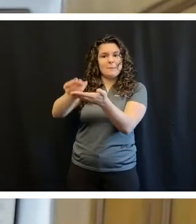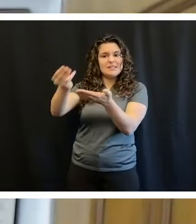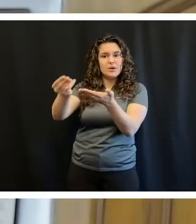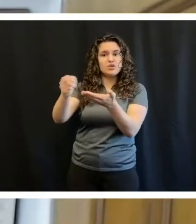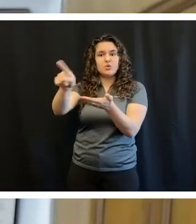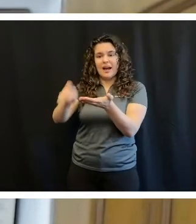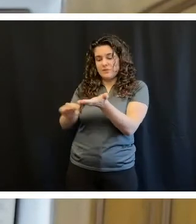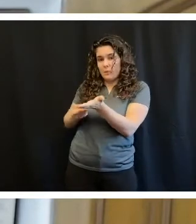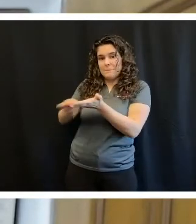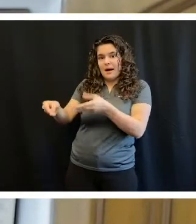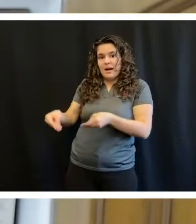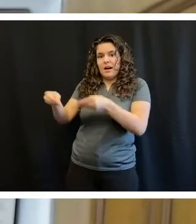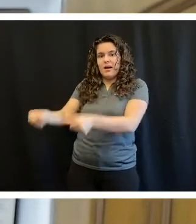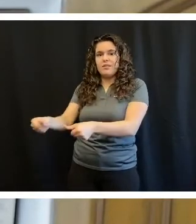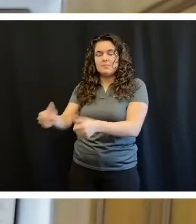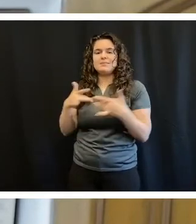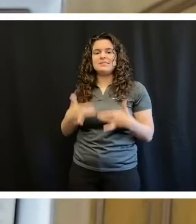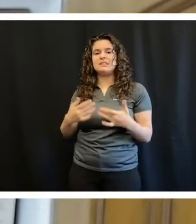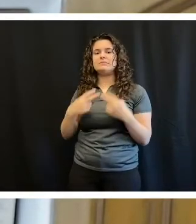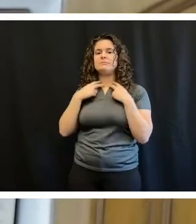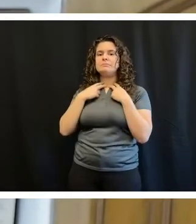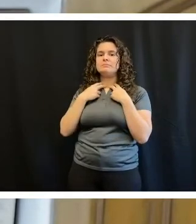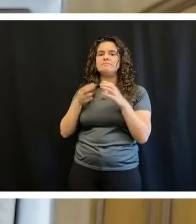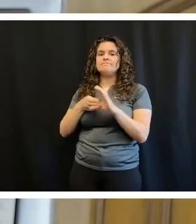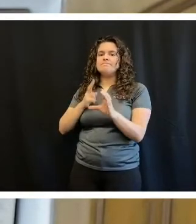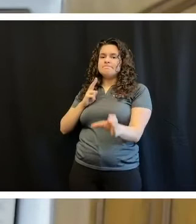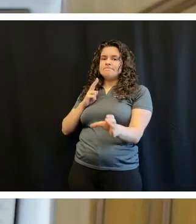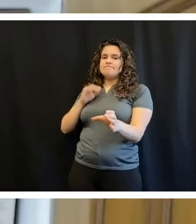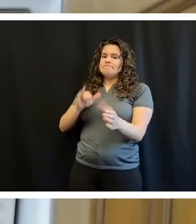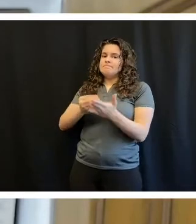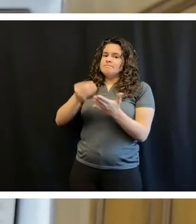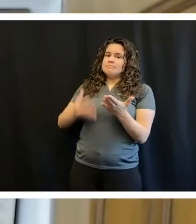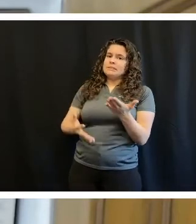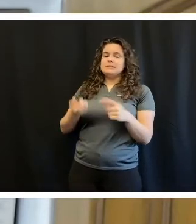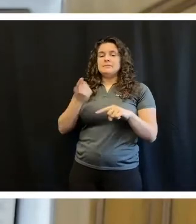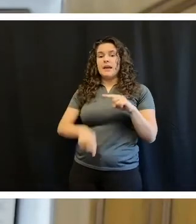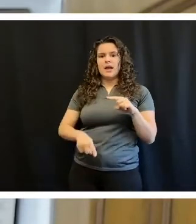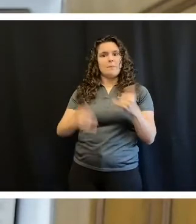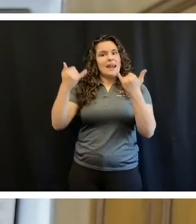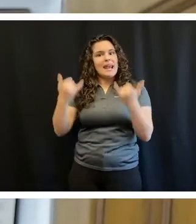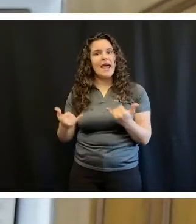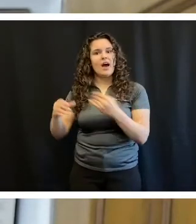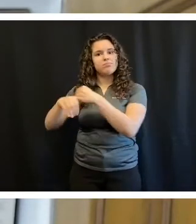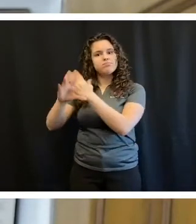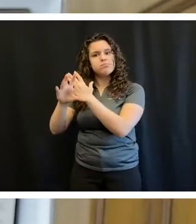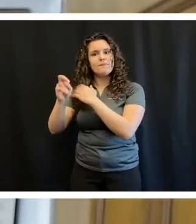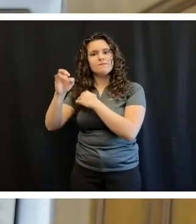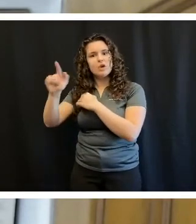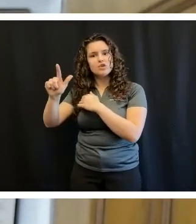which often gets very expensive, you can provide the opportunity for virtual robotic competition to really anybody